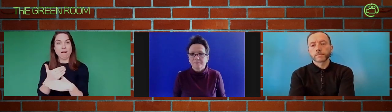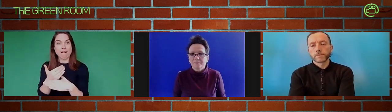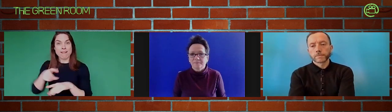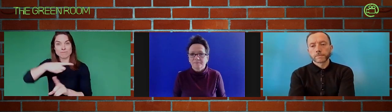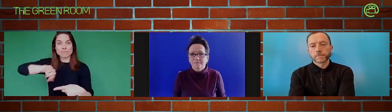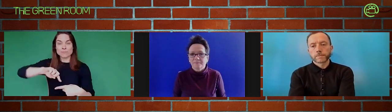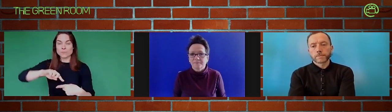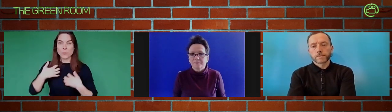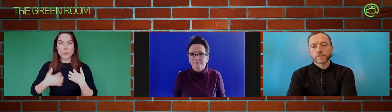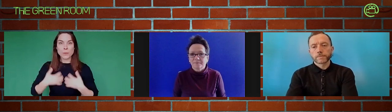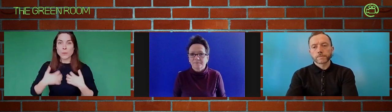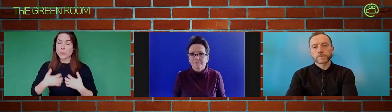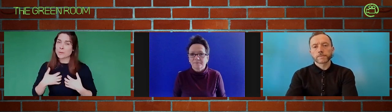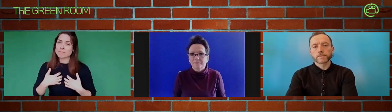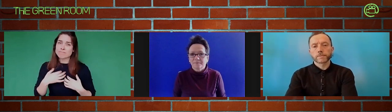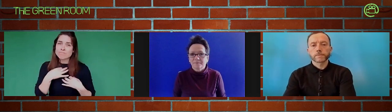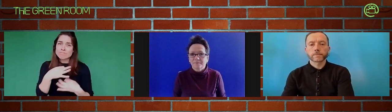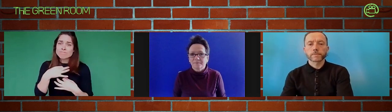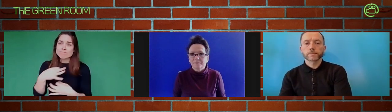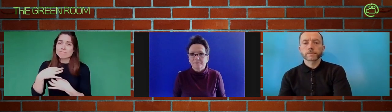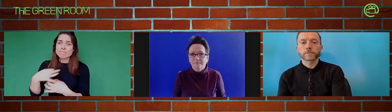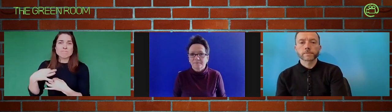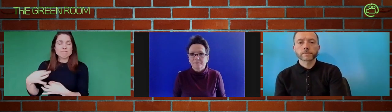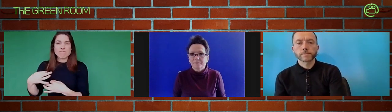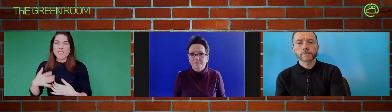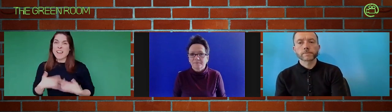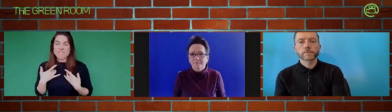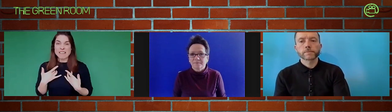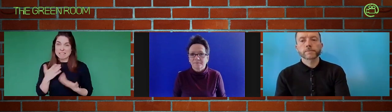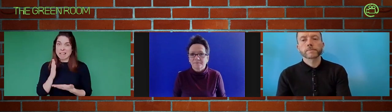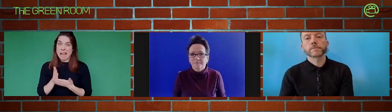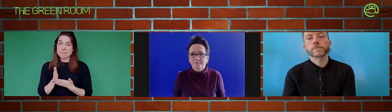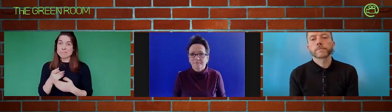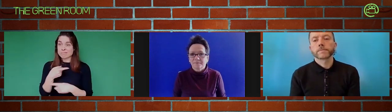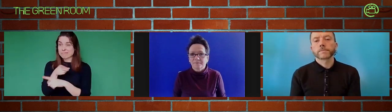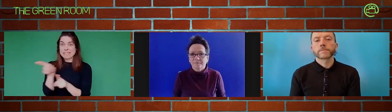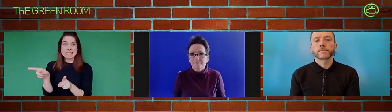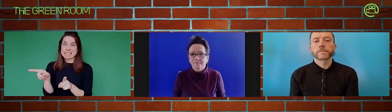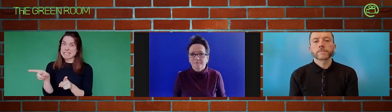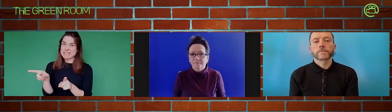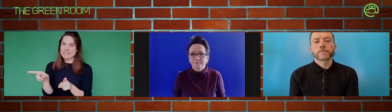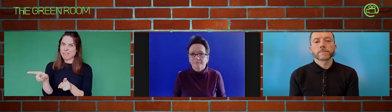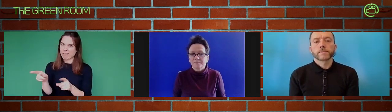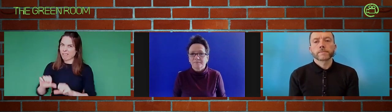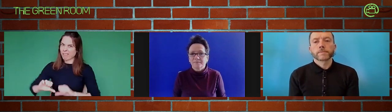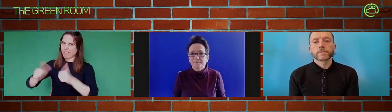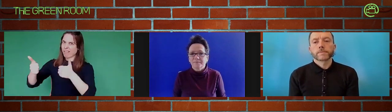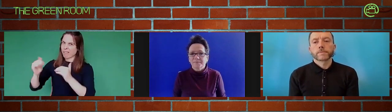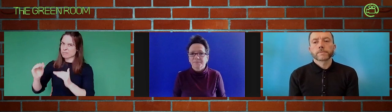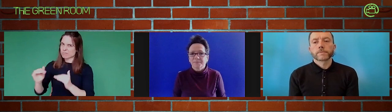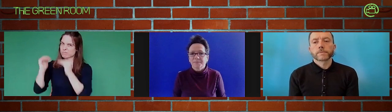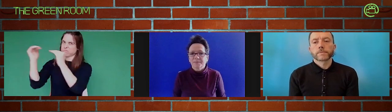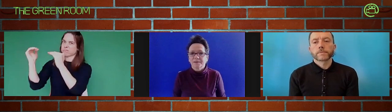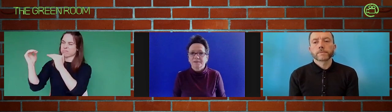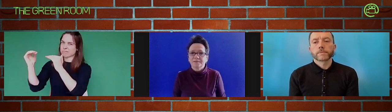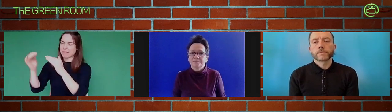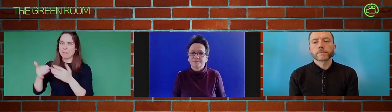just a cut above the rest, to be honest. I might be being biased here but I do think